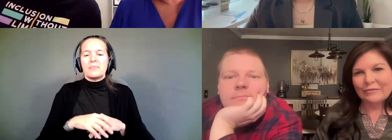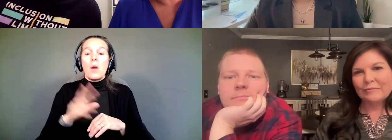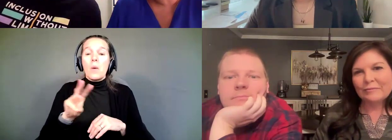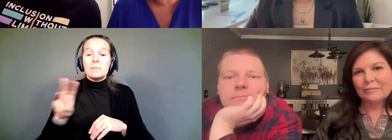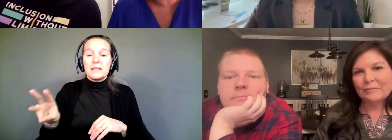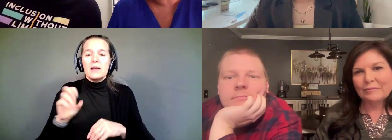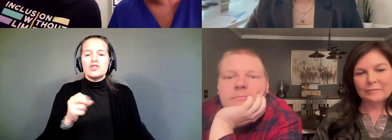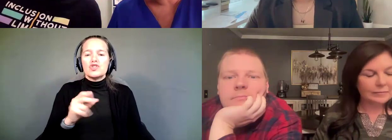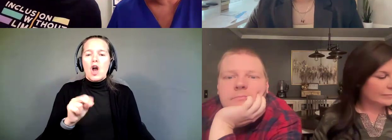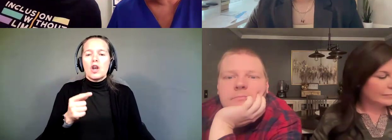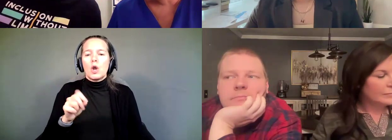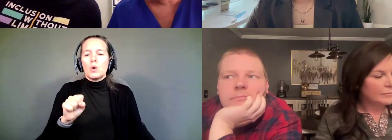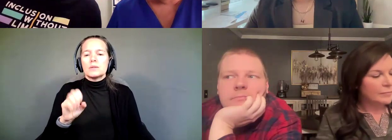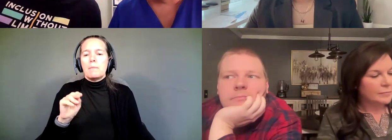And ShawnGoesBananas.com.